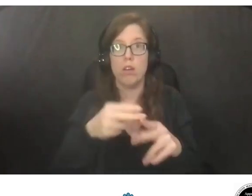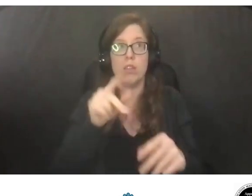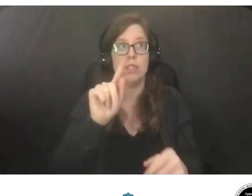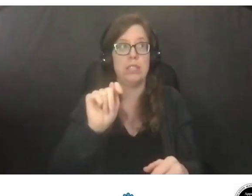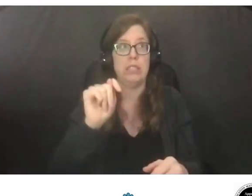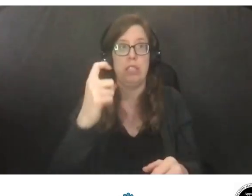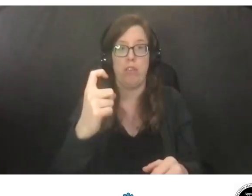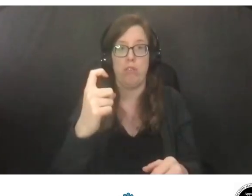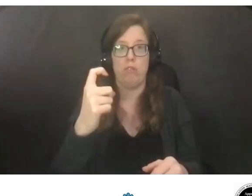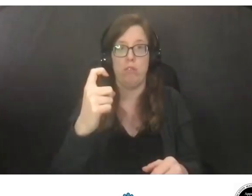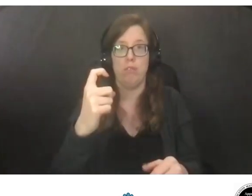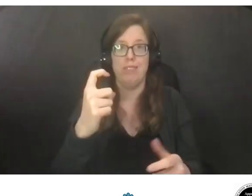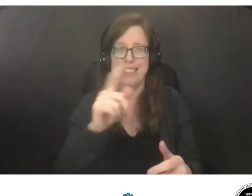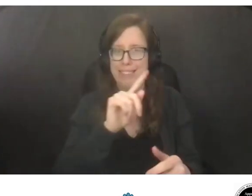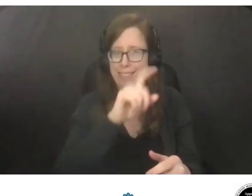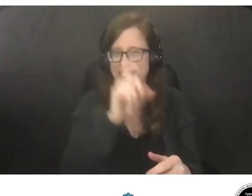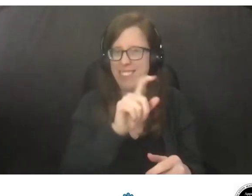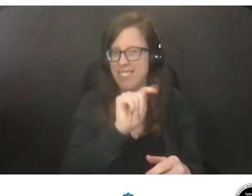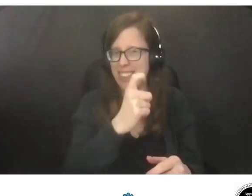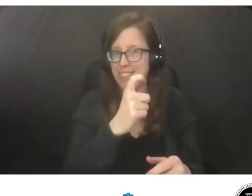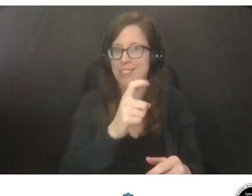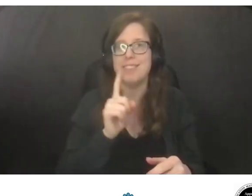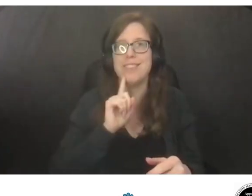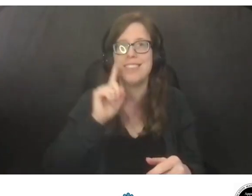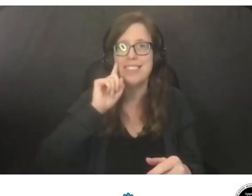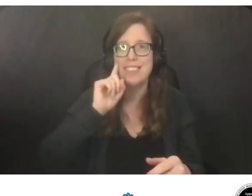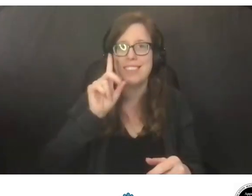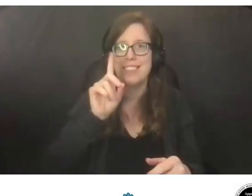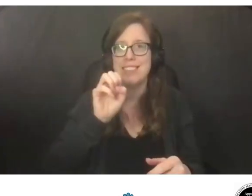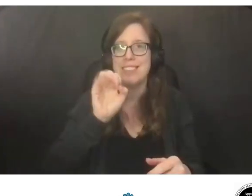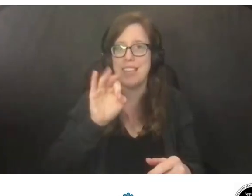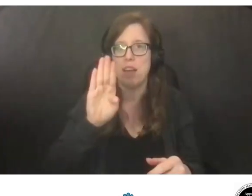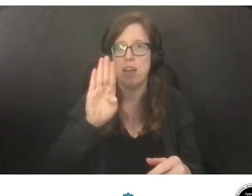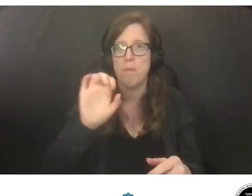tx–like Texas–txdeafblindproject.org.